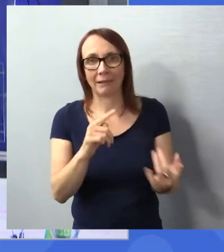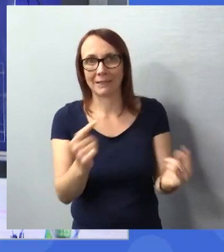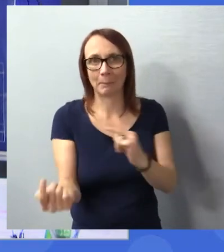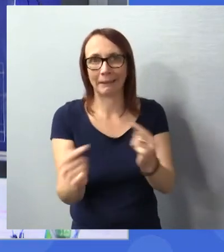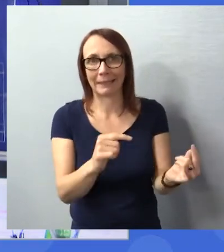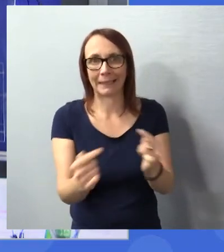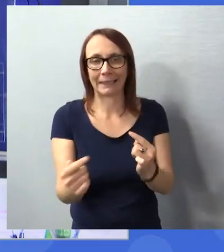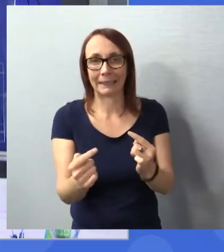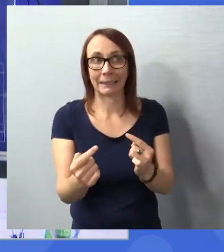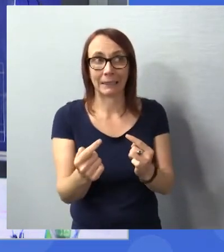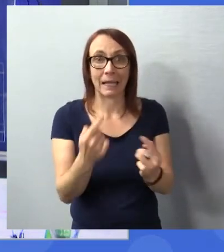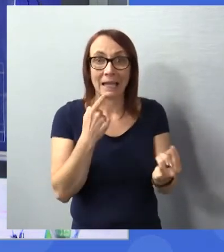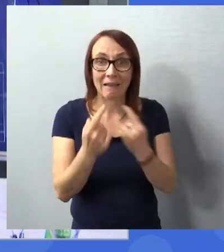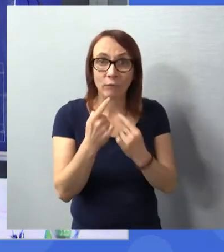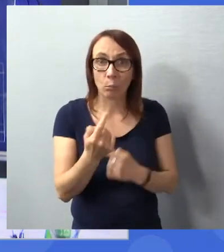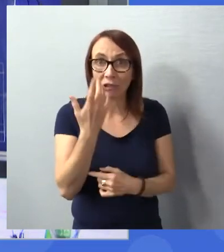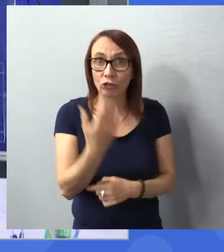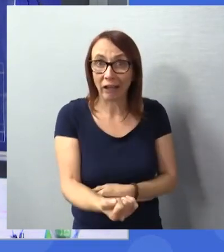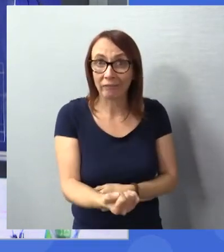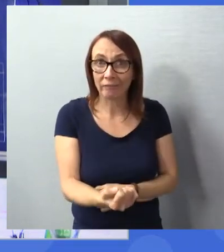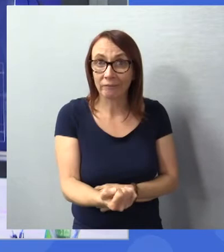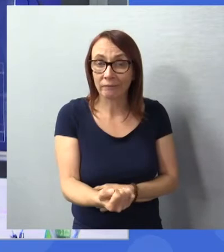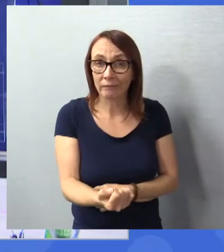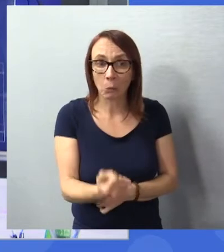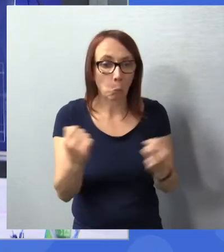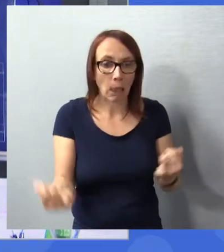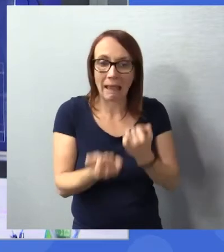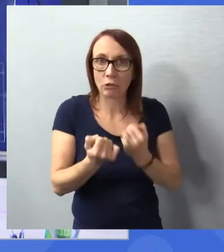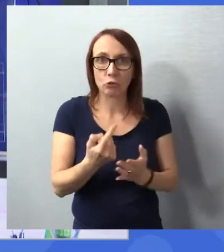actually have all the information about energy policy and we felt that their